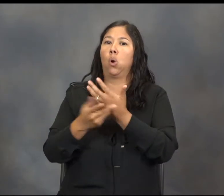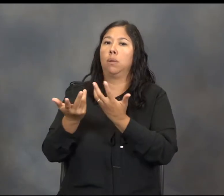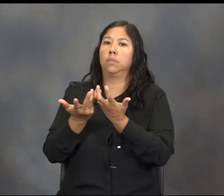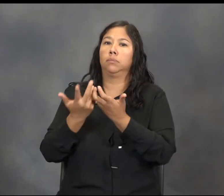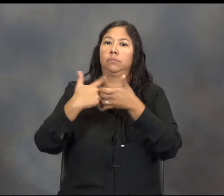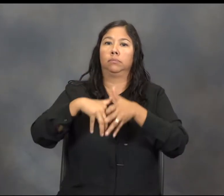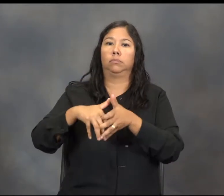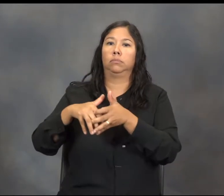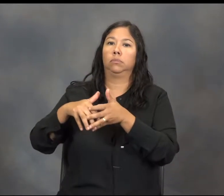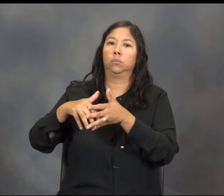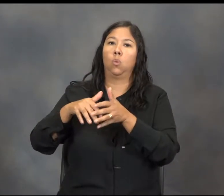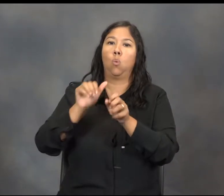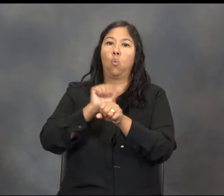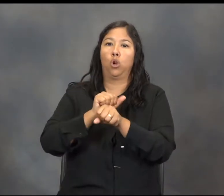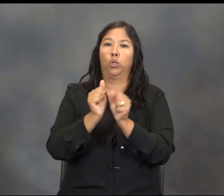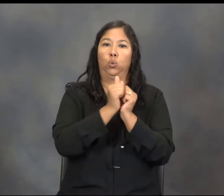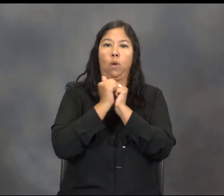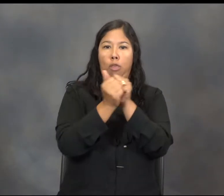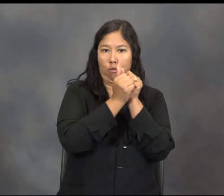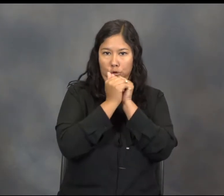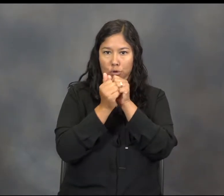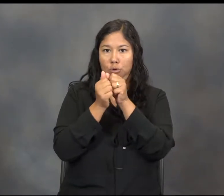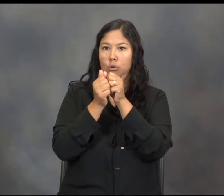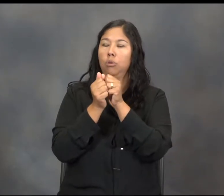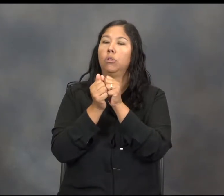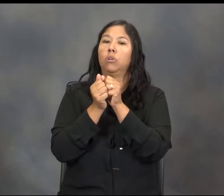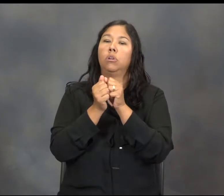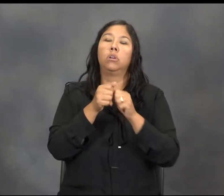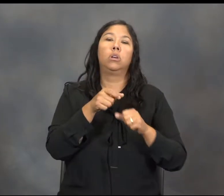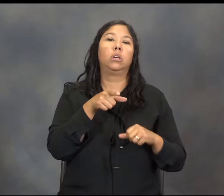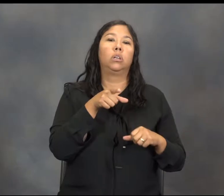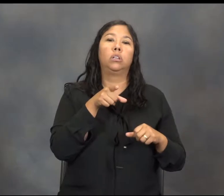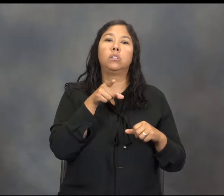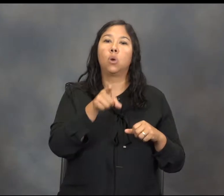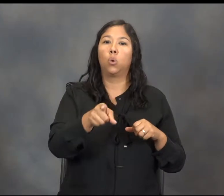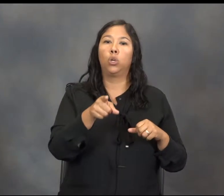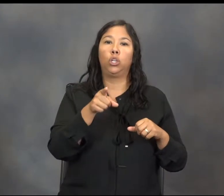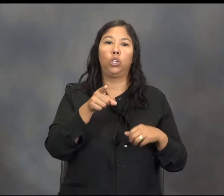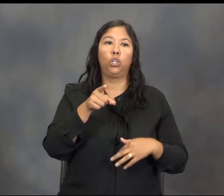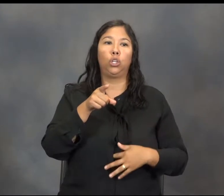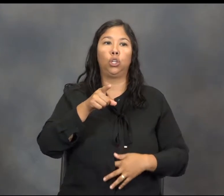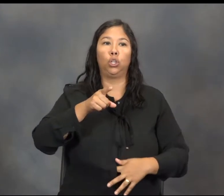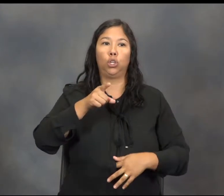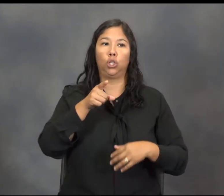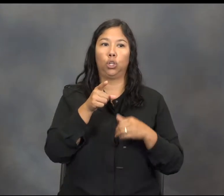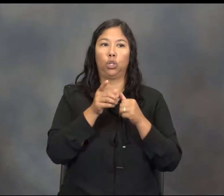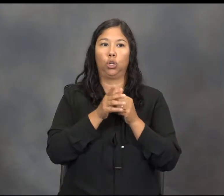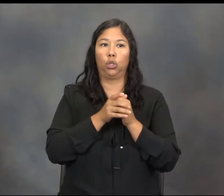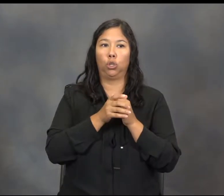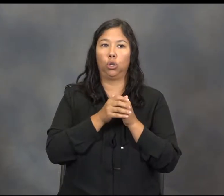so that, you know, you're not really taking two steps ahead by using two programs of Community Action Duluth,